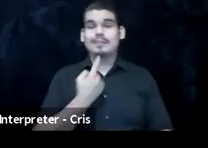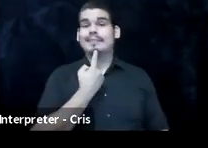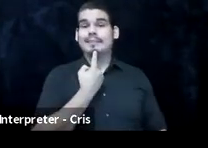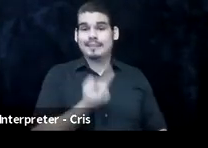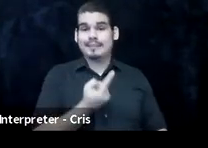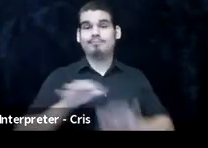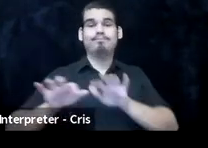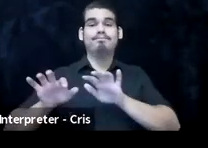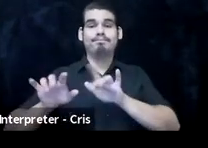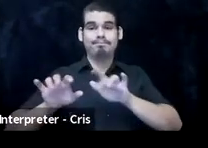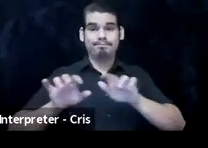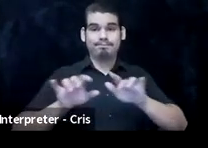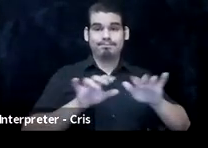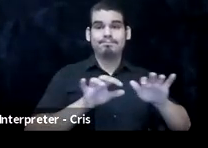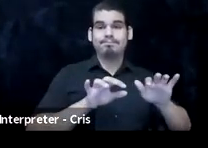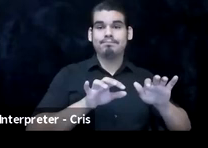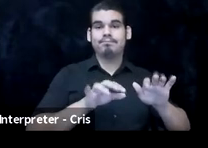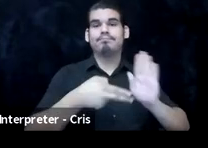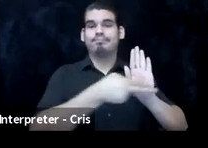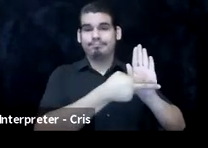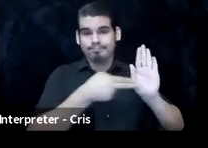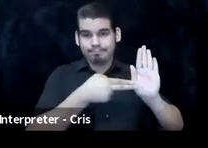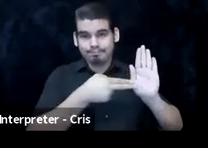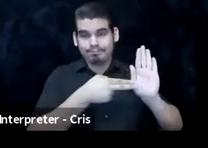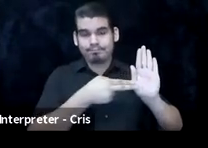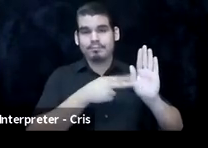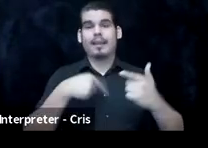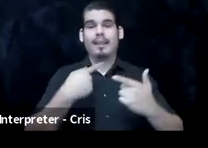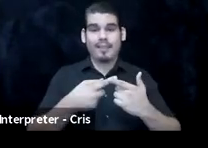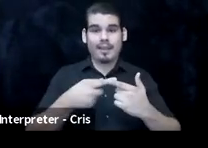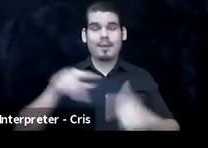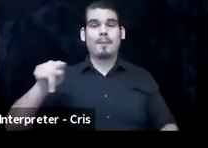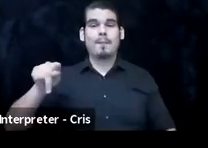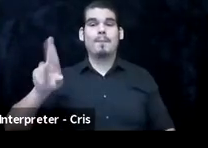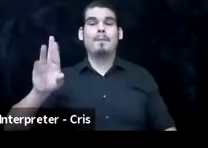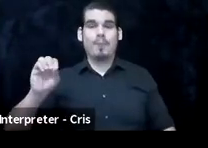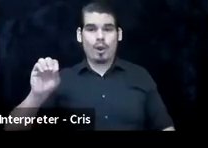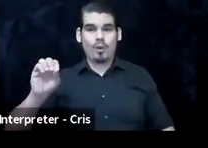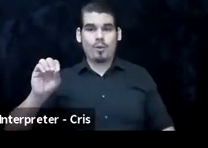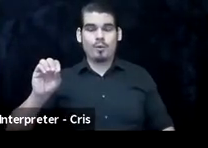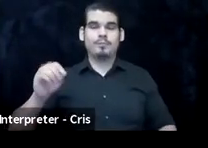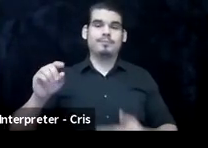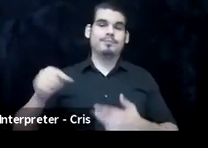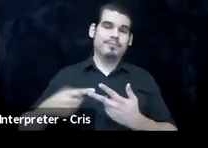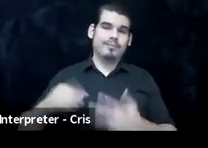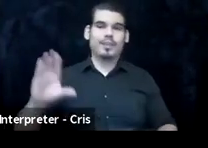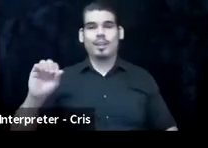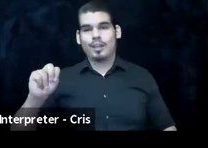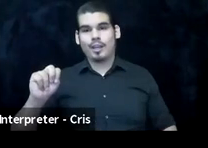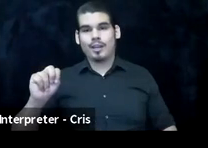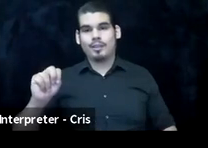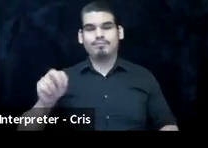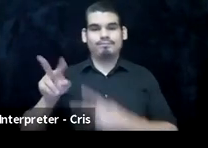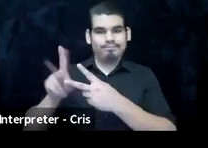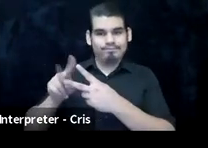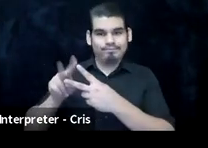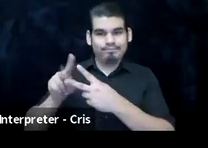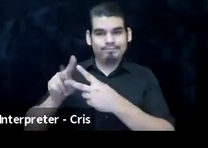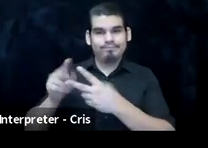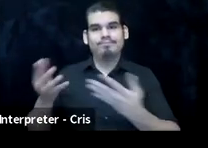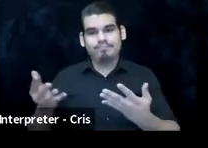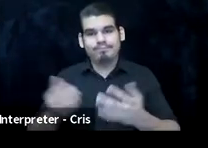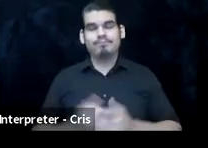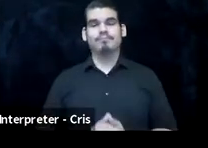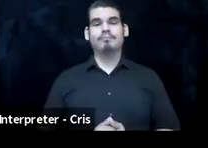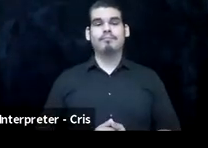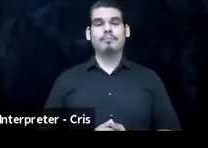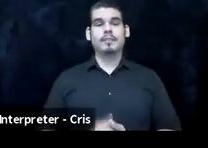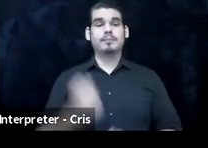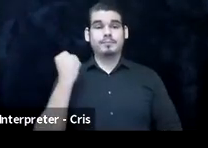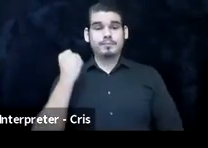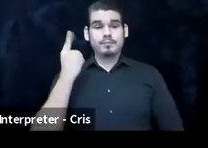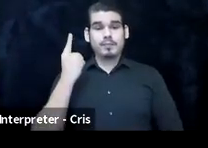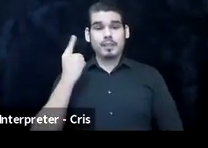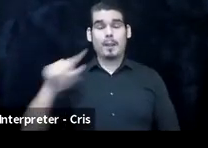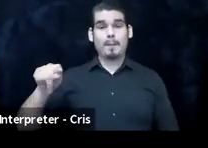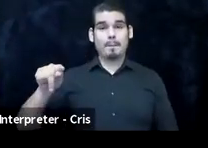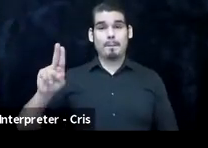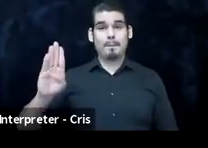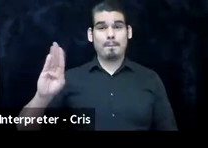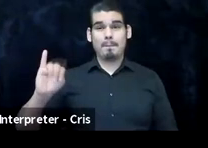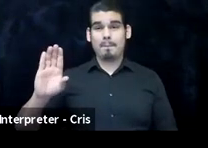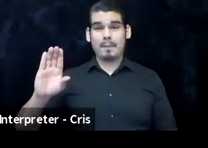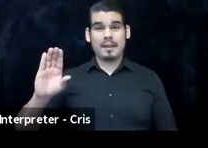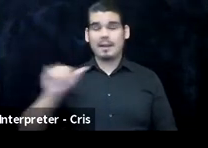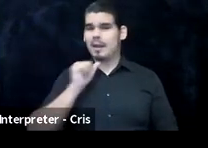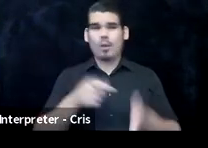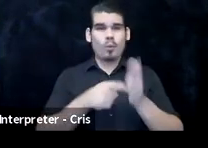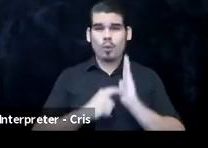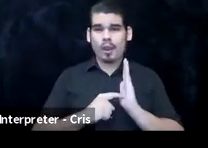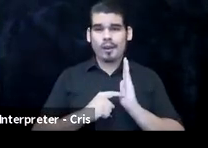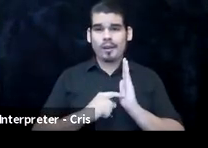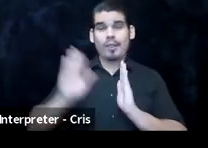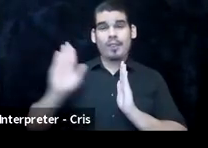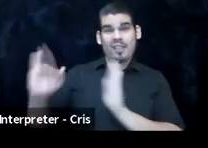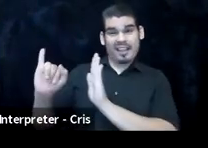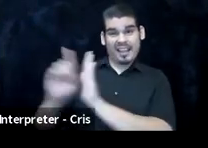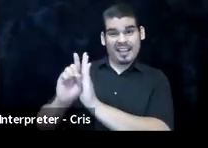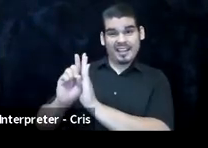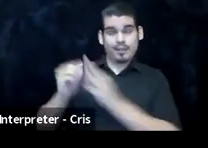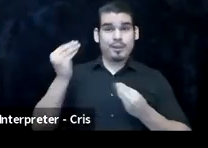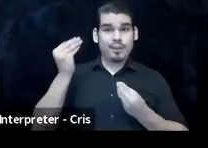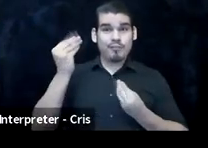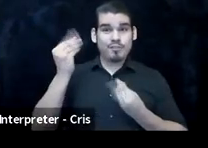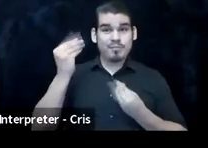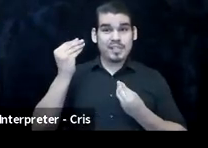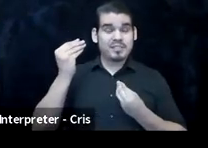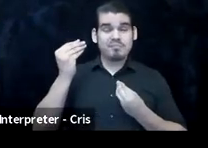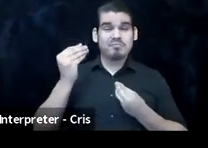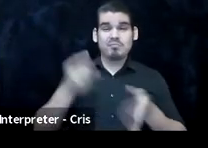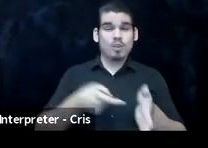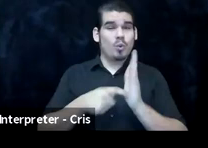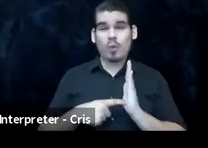Katherine Squire: identifier so conversely pro comma an identifier or con comment and identifier, and the note the public does not have to give any identifying information if they choose not to provide an identifier, they don't have to we're just kind of assign the number to them.